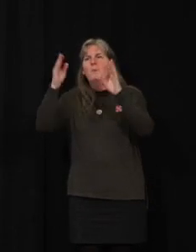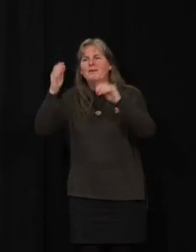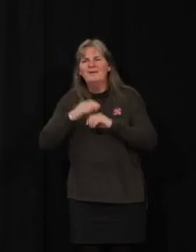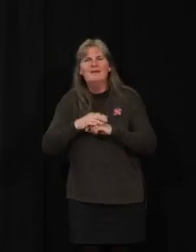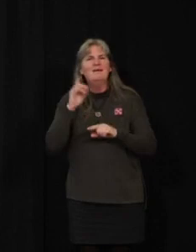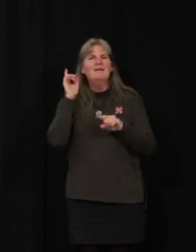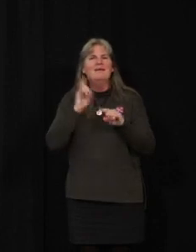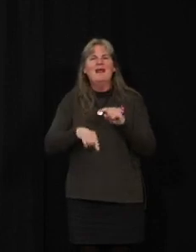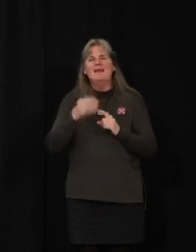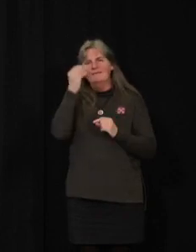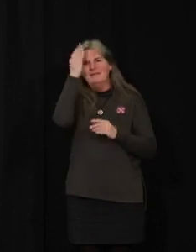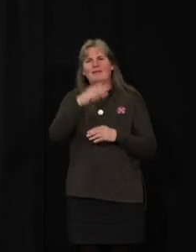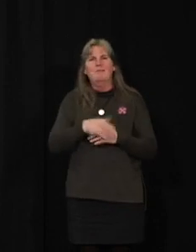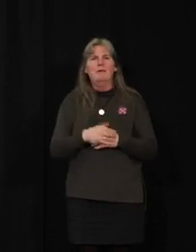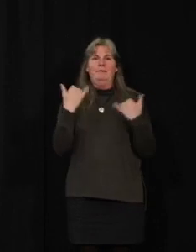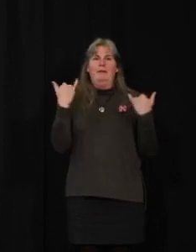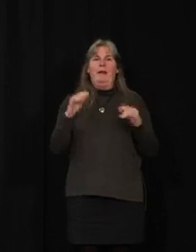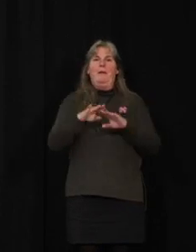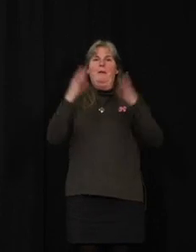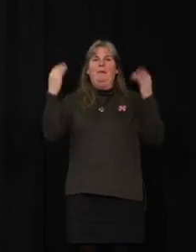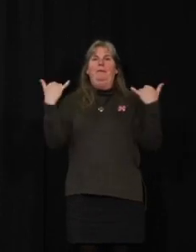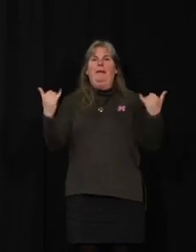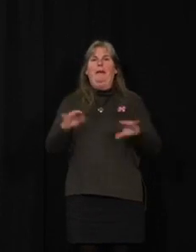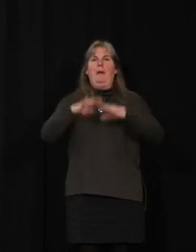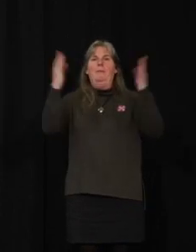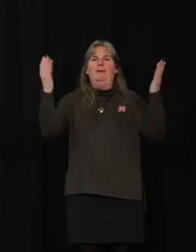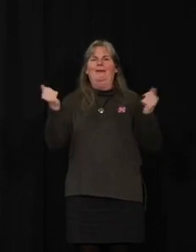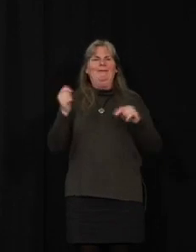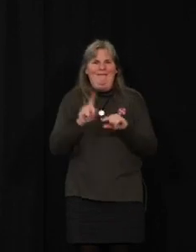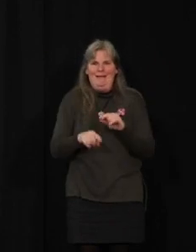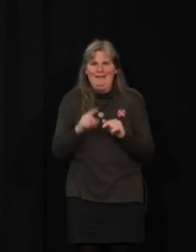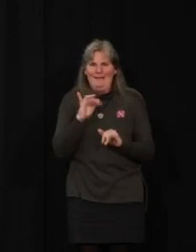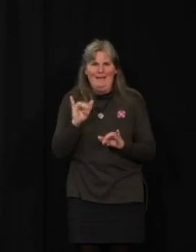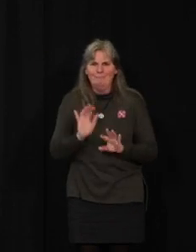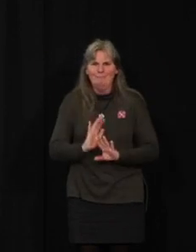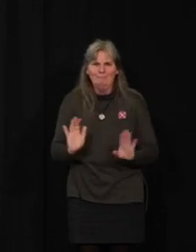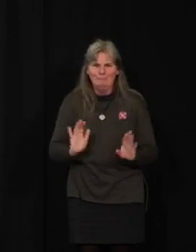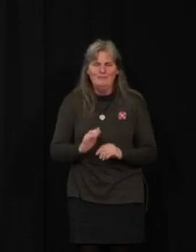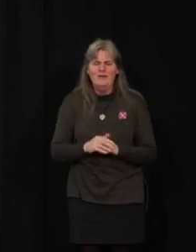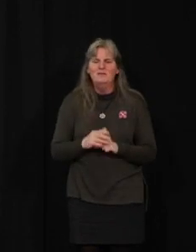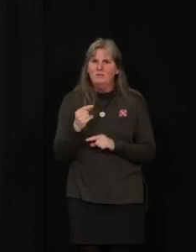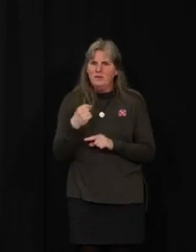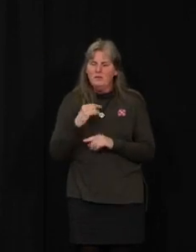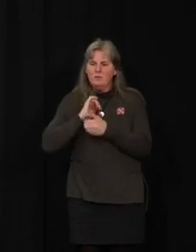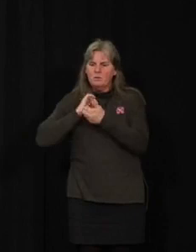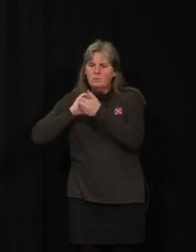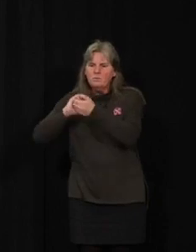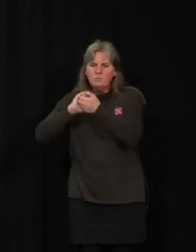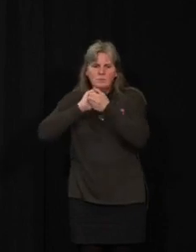people and say as of now, as of today. They will be working in tandem with the business advisory Council to make sure that